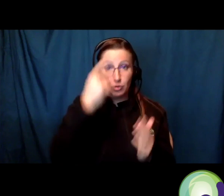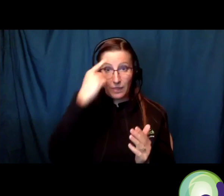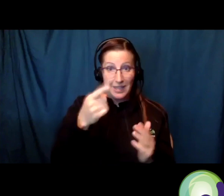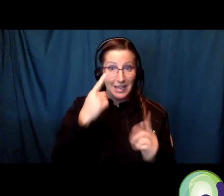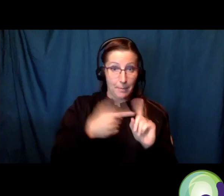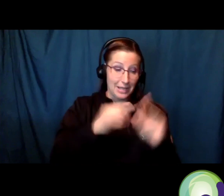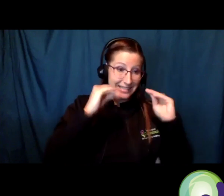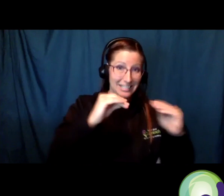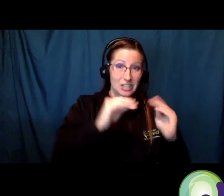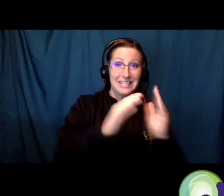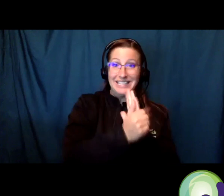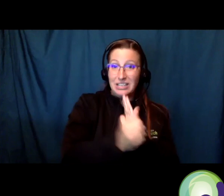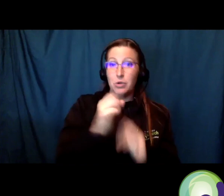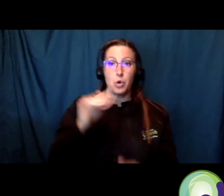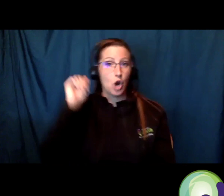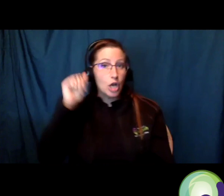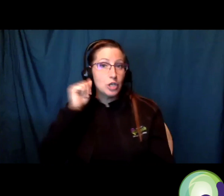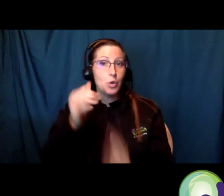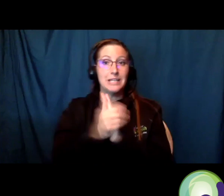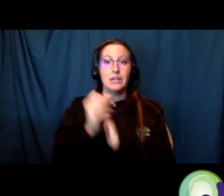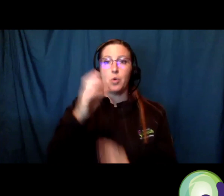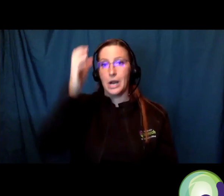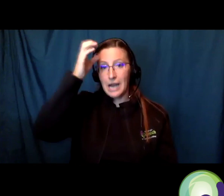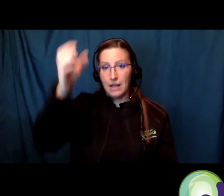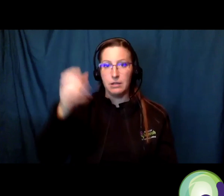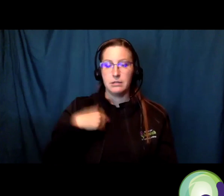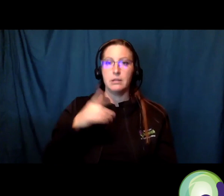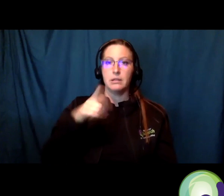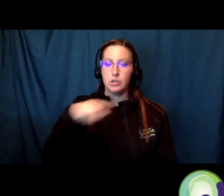an auditory skill or a cognitive concept are recorded online so